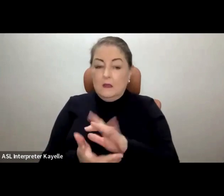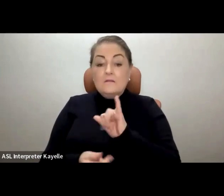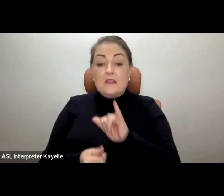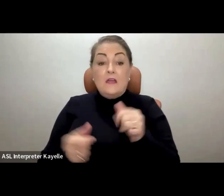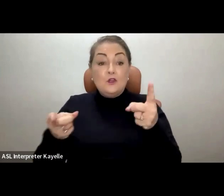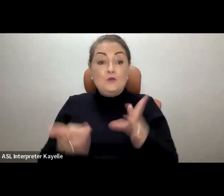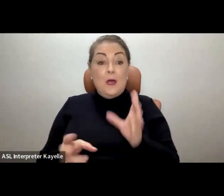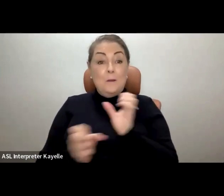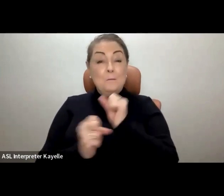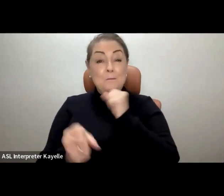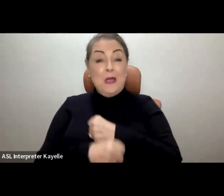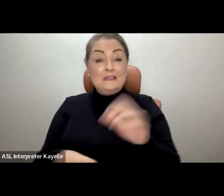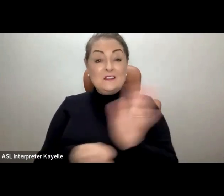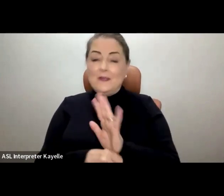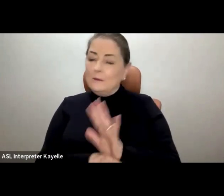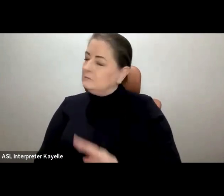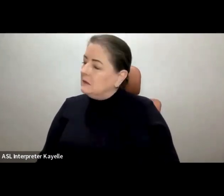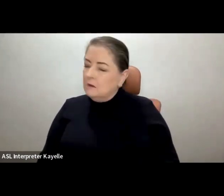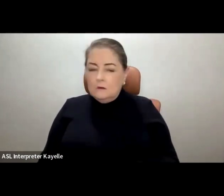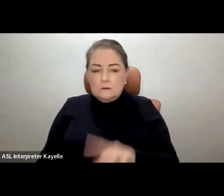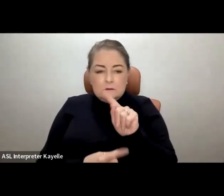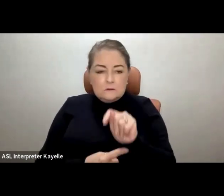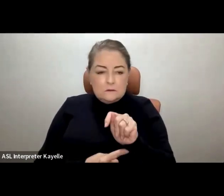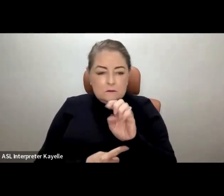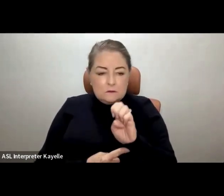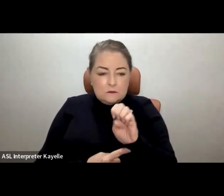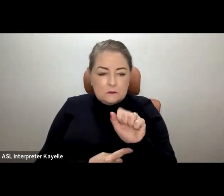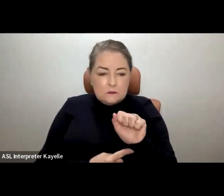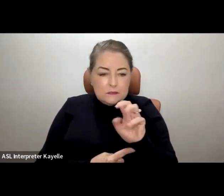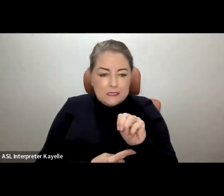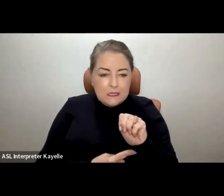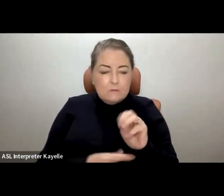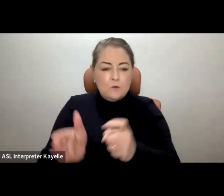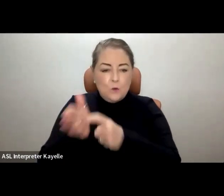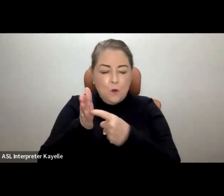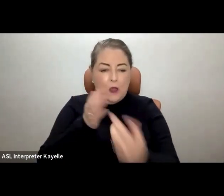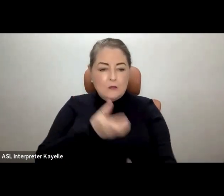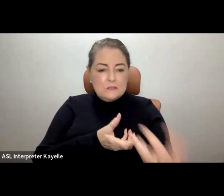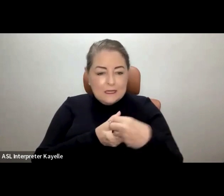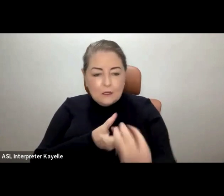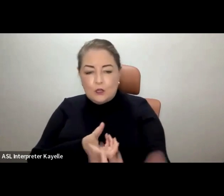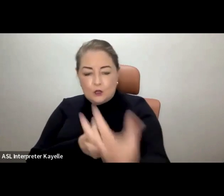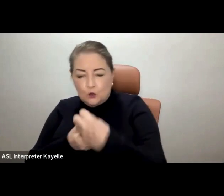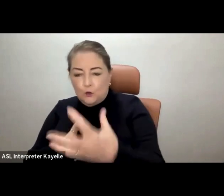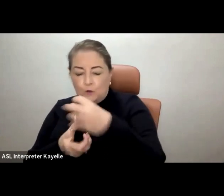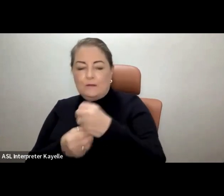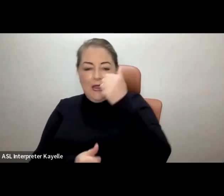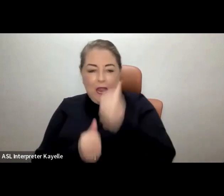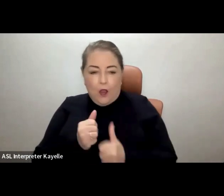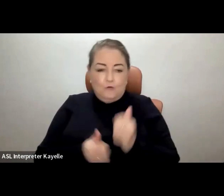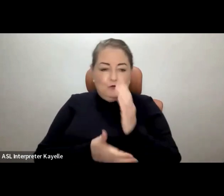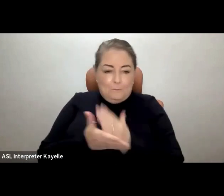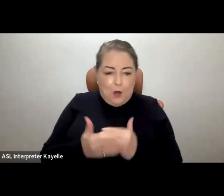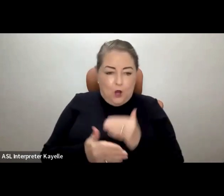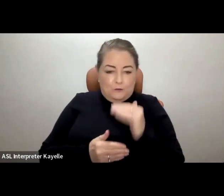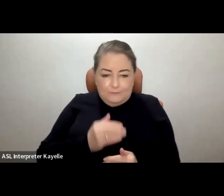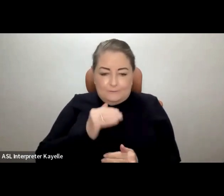This needs to be a team and the team needs to be inclusive, and every step of the way in our scene in Hollywood more and more